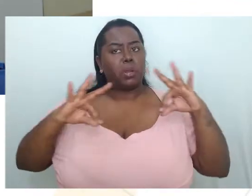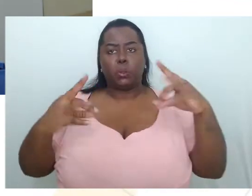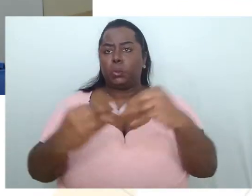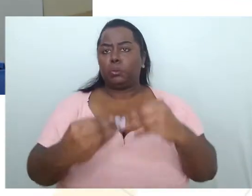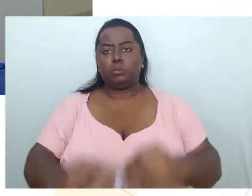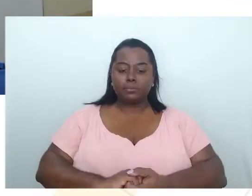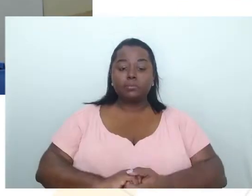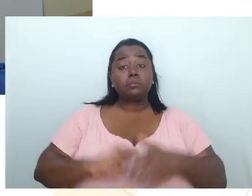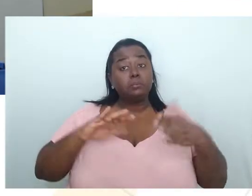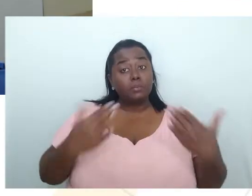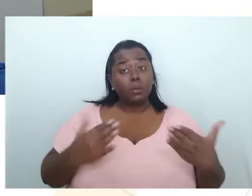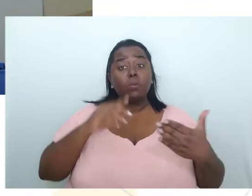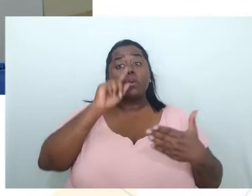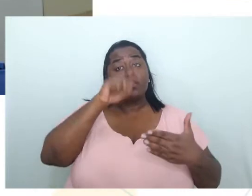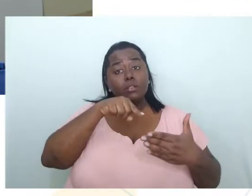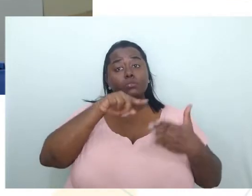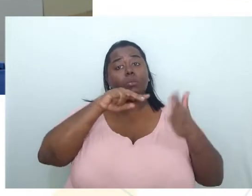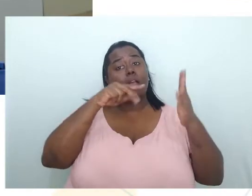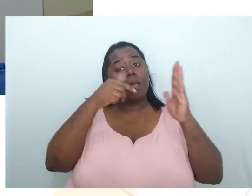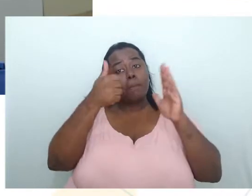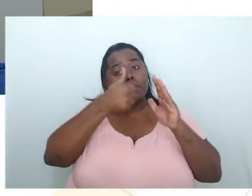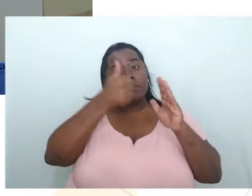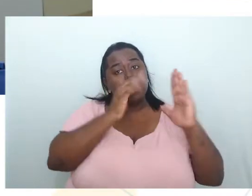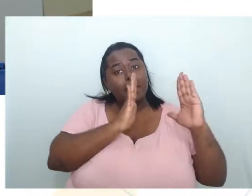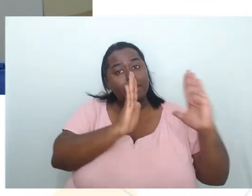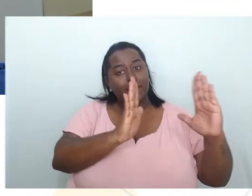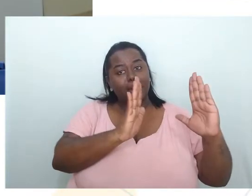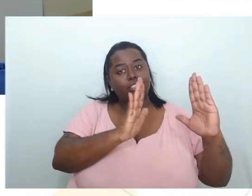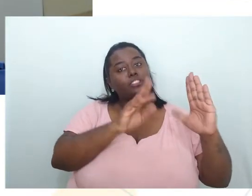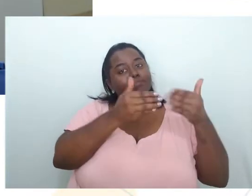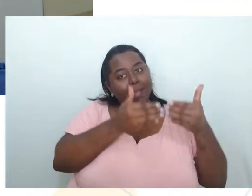everybody so that is the first part of opening up, you gotta be able to say look